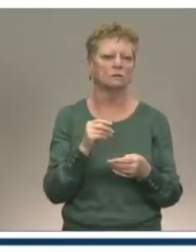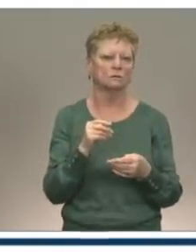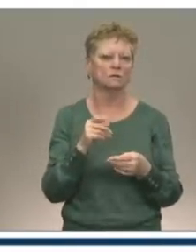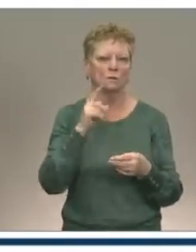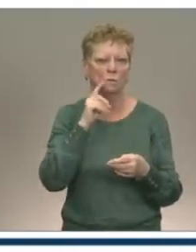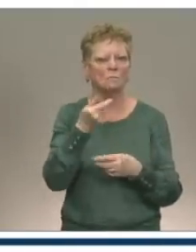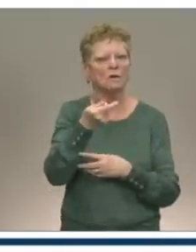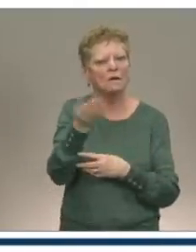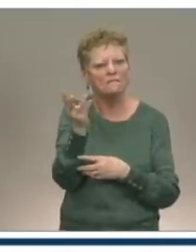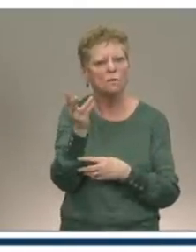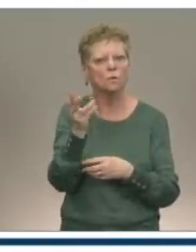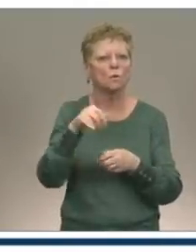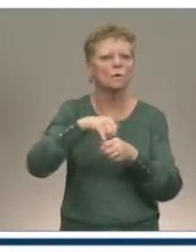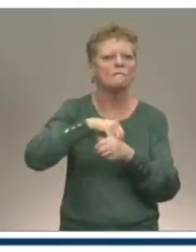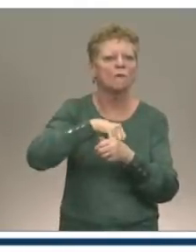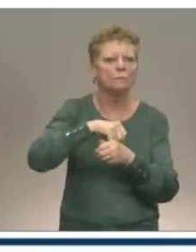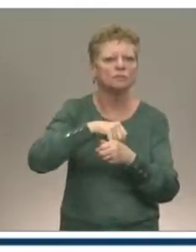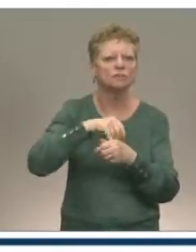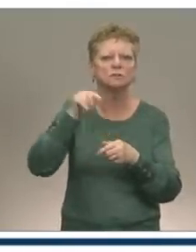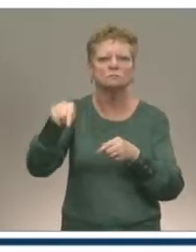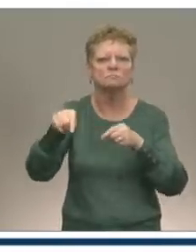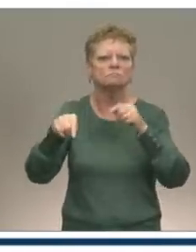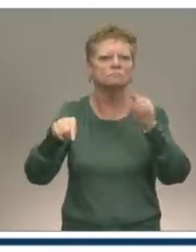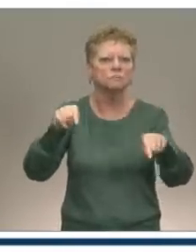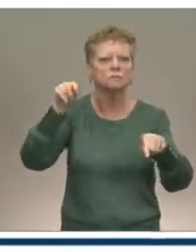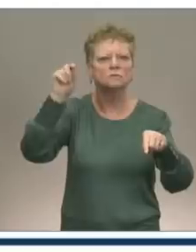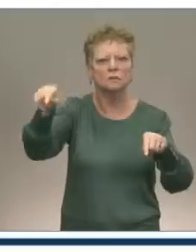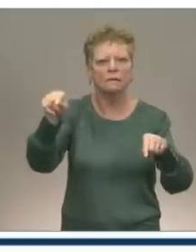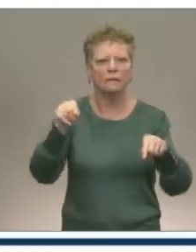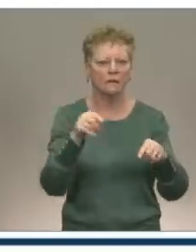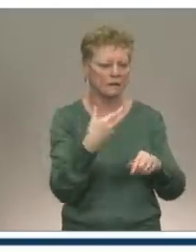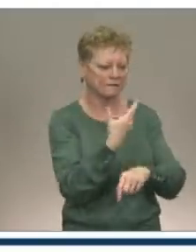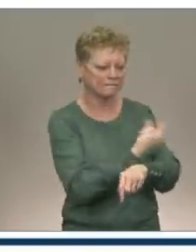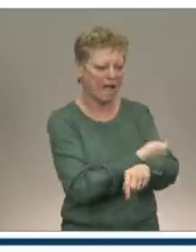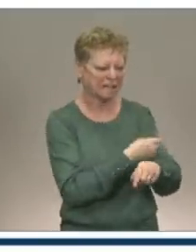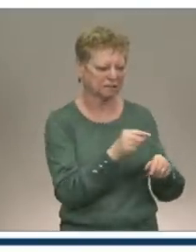number of pharmacies you know with us with a very small amount of vaccines small numbers of people